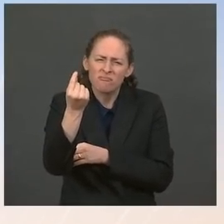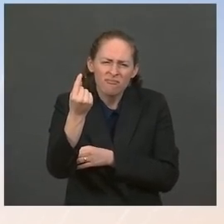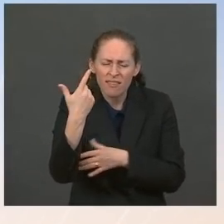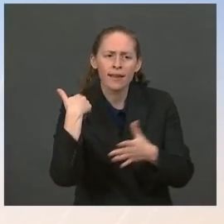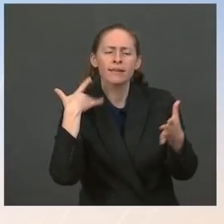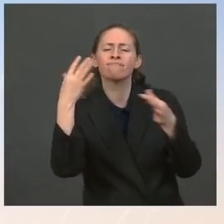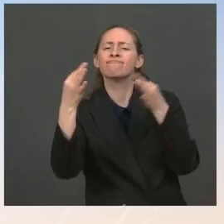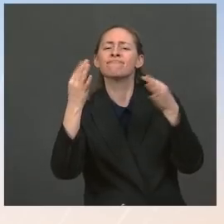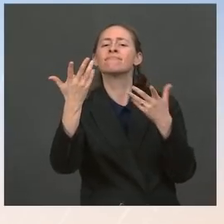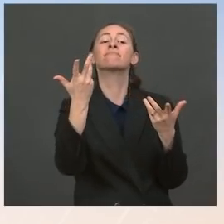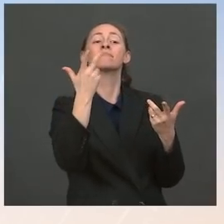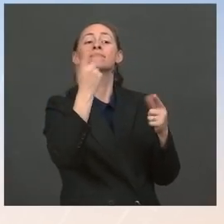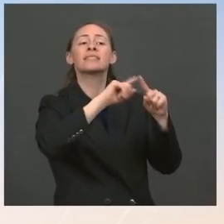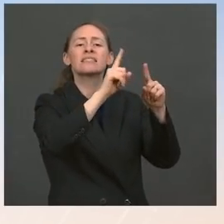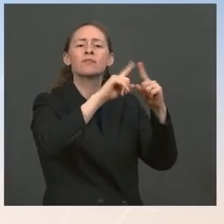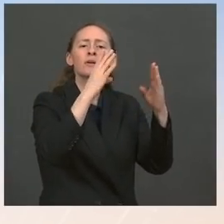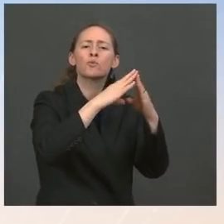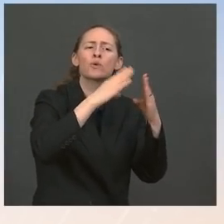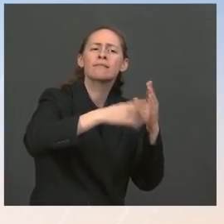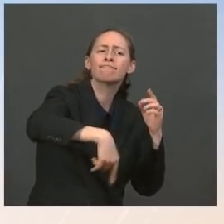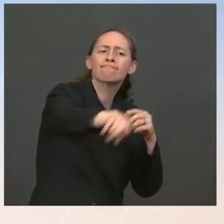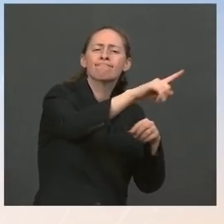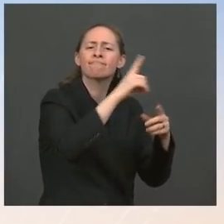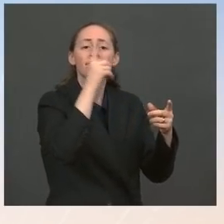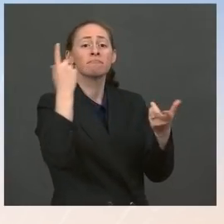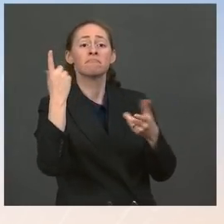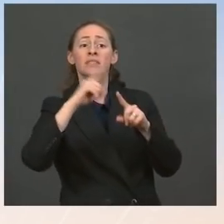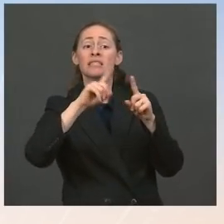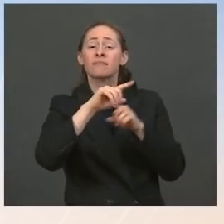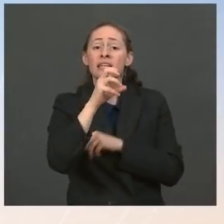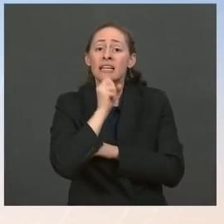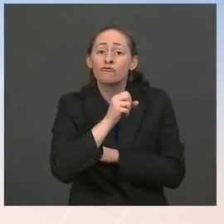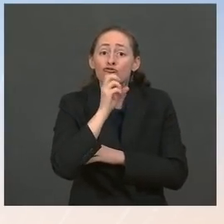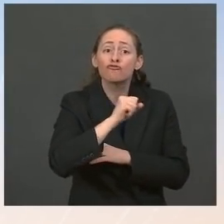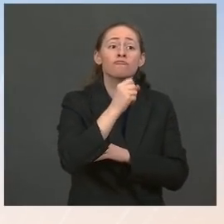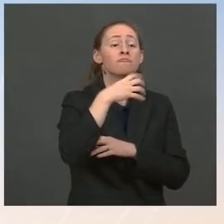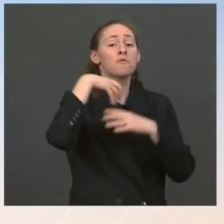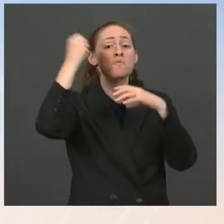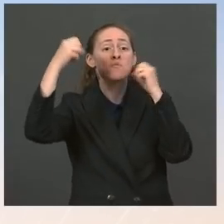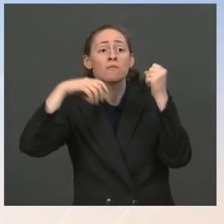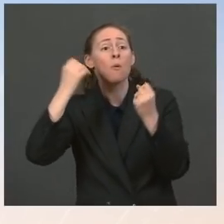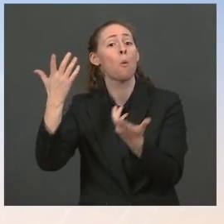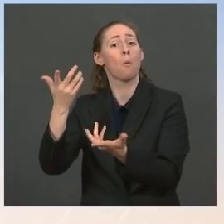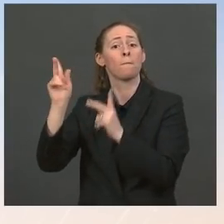and for people with disabilities. It's going to replace thousands of outdated buses with clean,